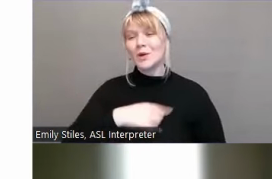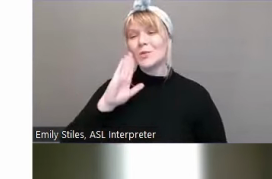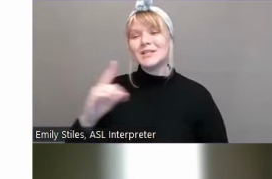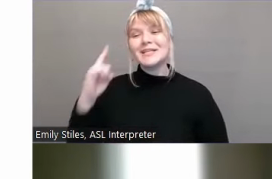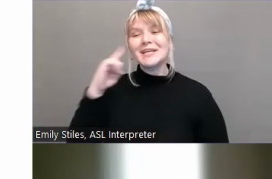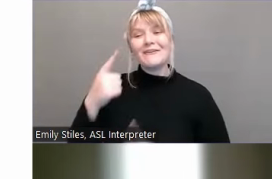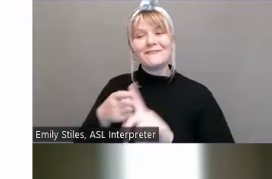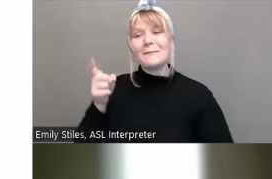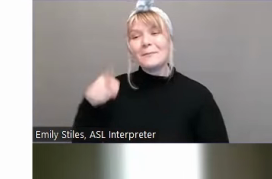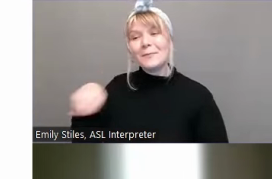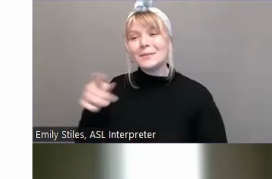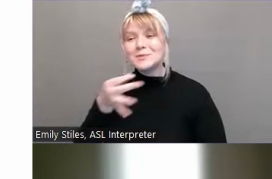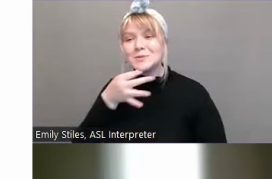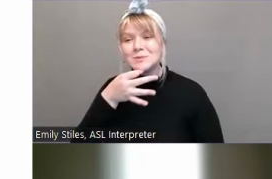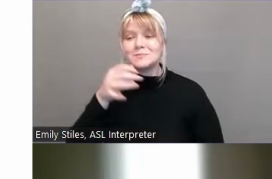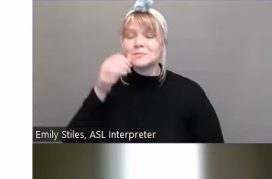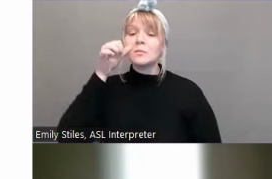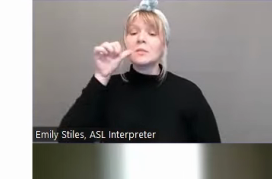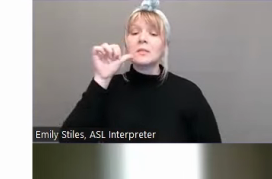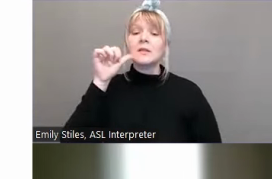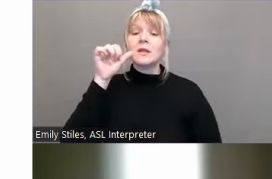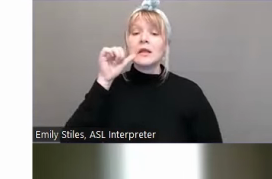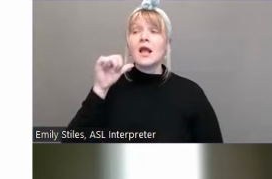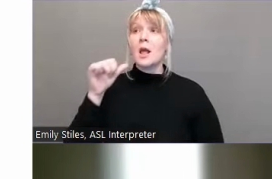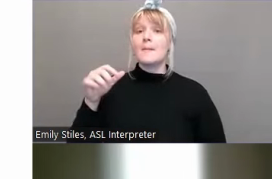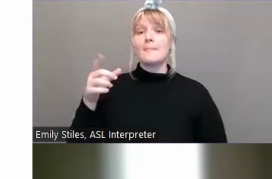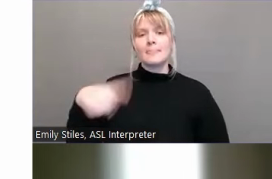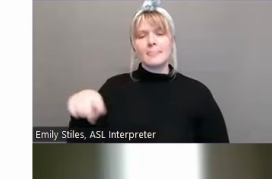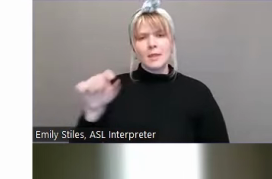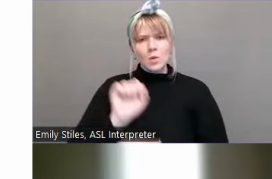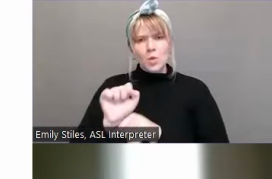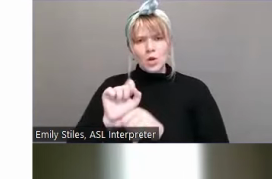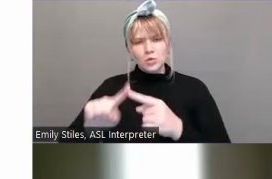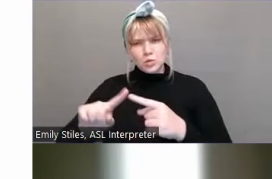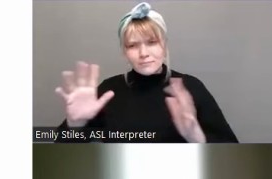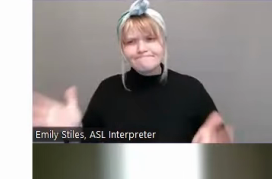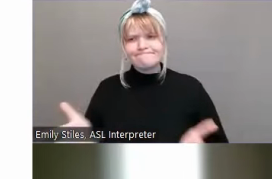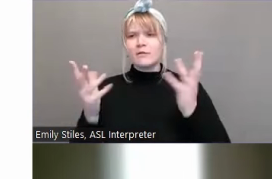AIM worked to increase the supply of affordable and accessible housing in the state.